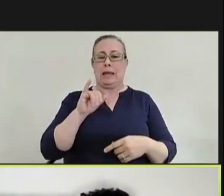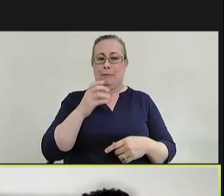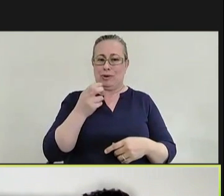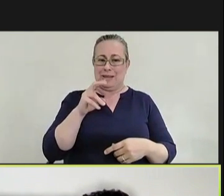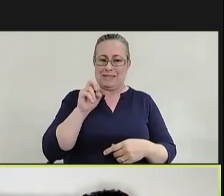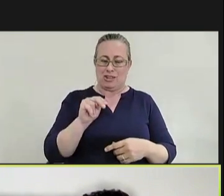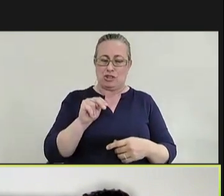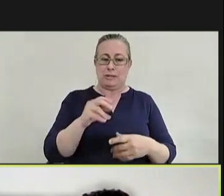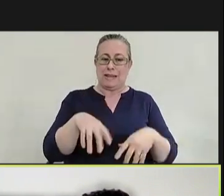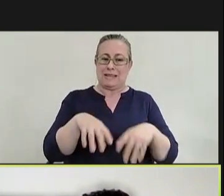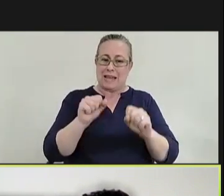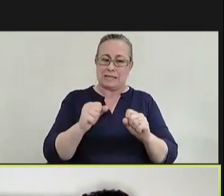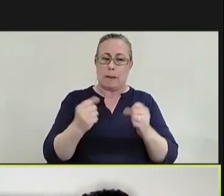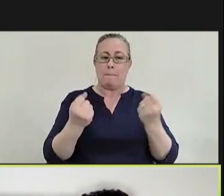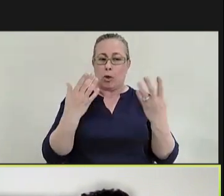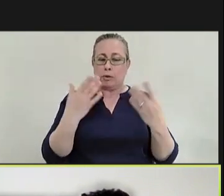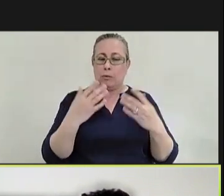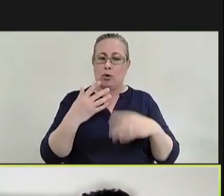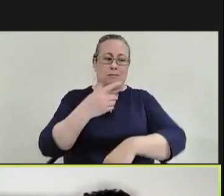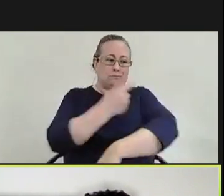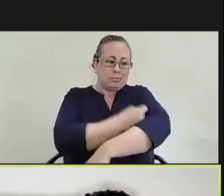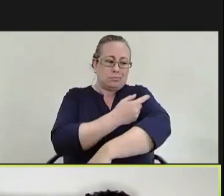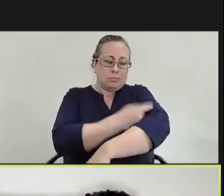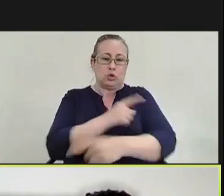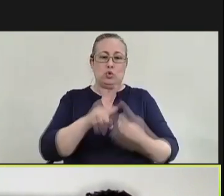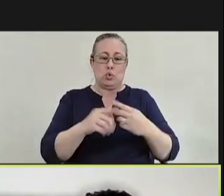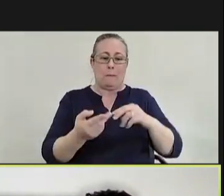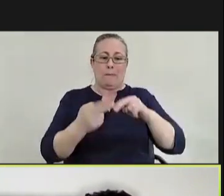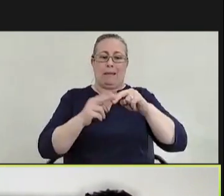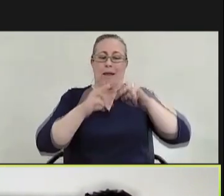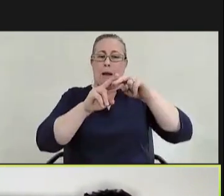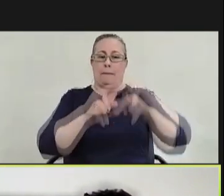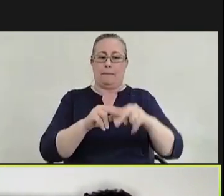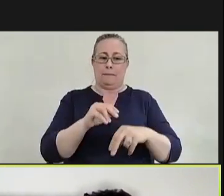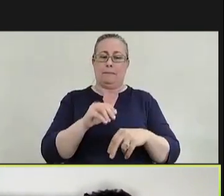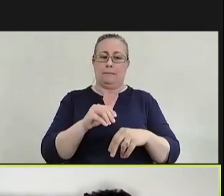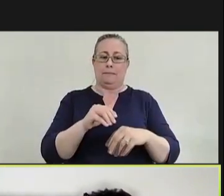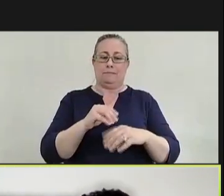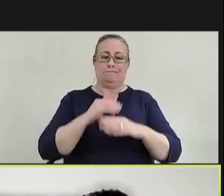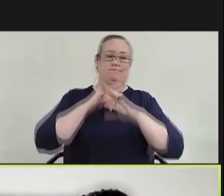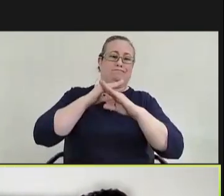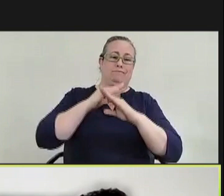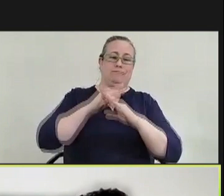right, to build up the immunity as we see in the infant vaccination series. And so,